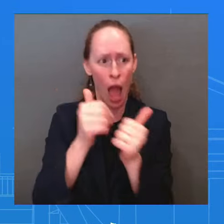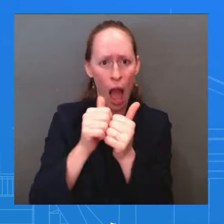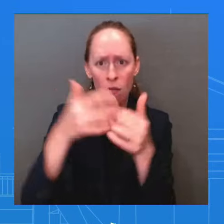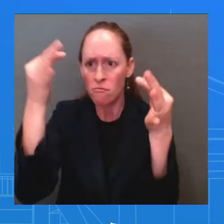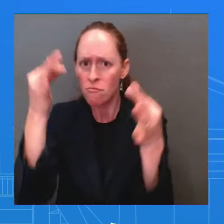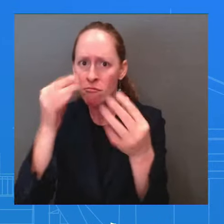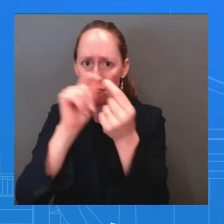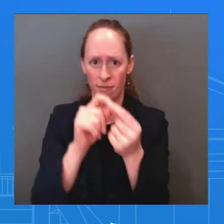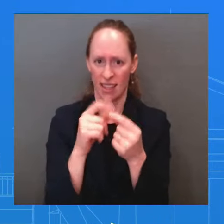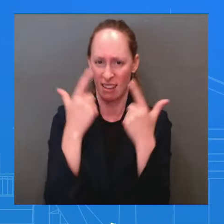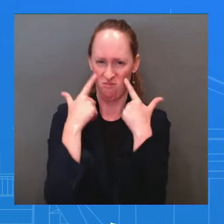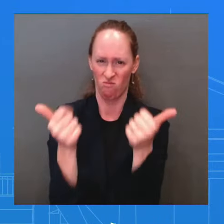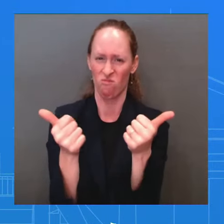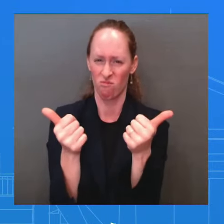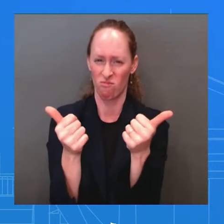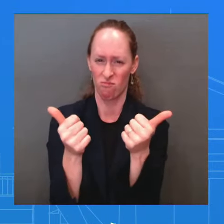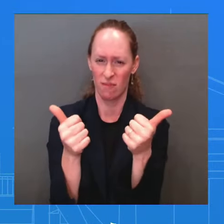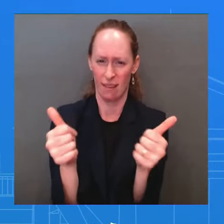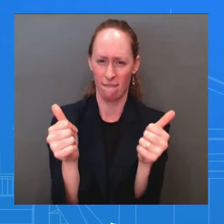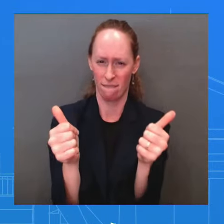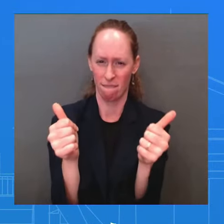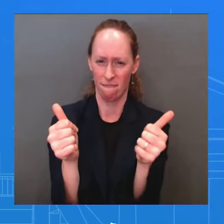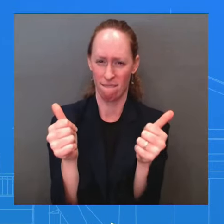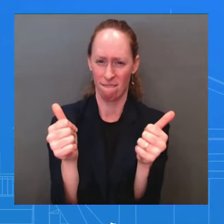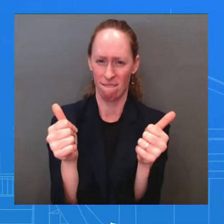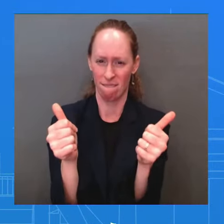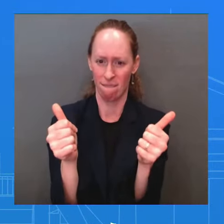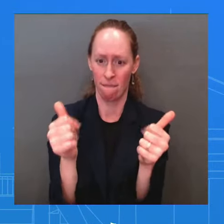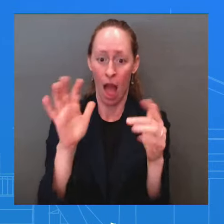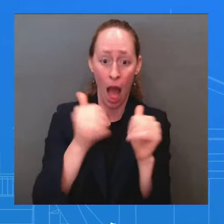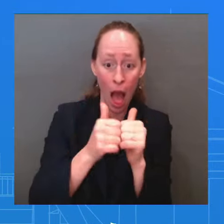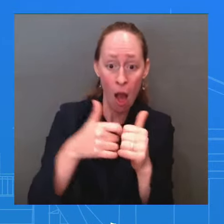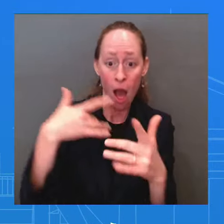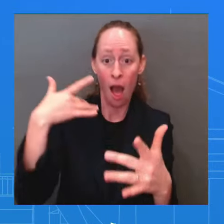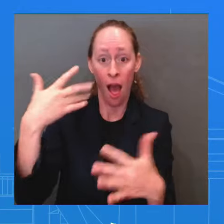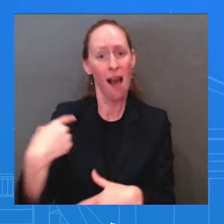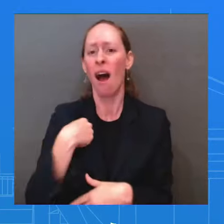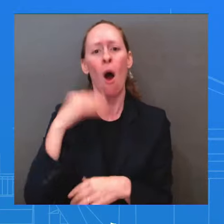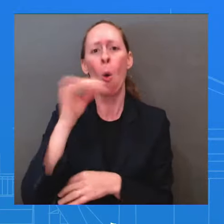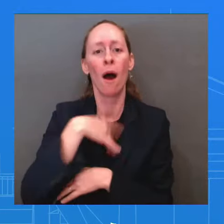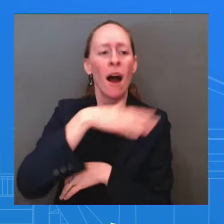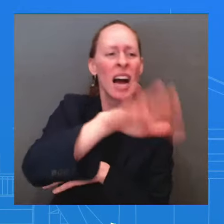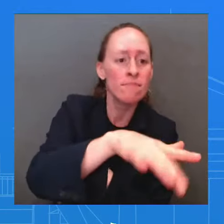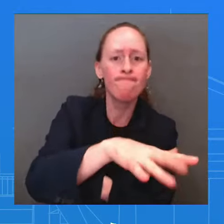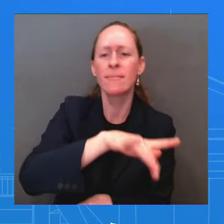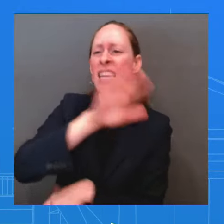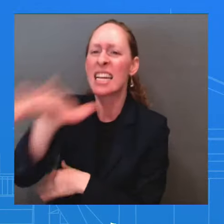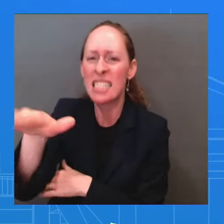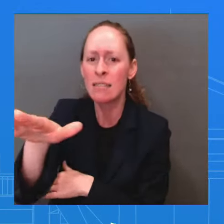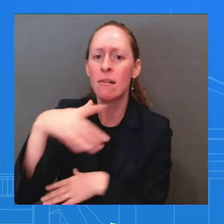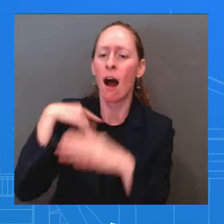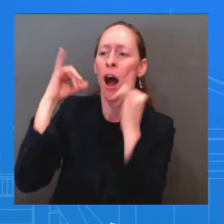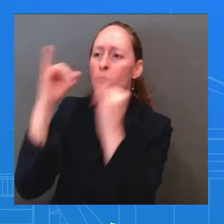They're not going to intervene or mediate. They're here to help in any way that is needed.